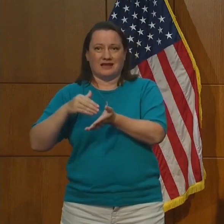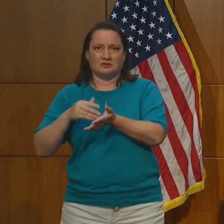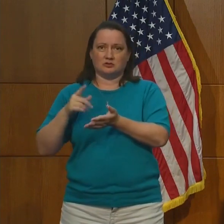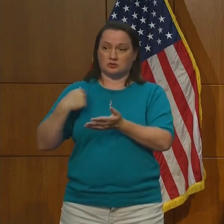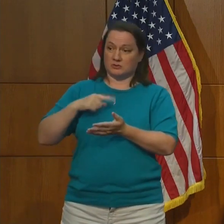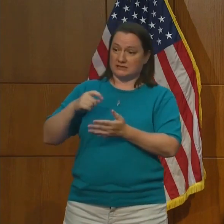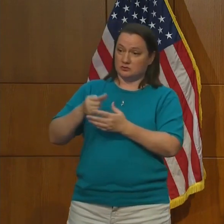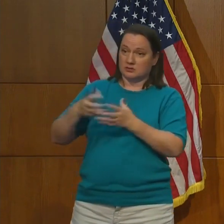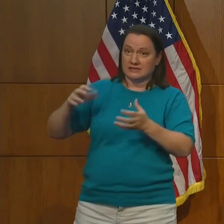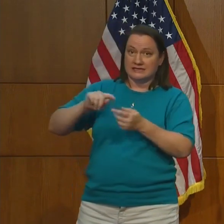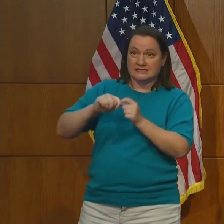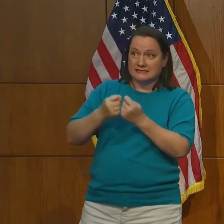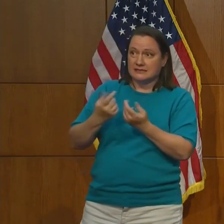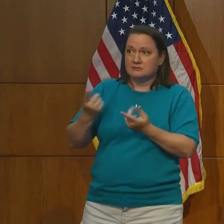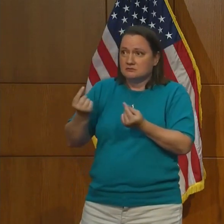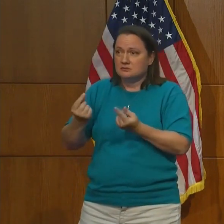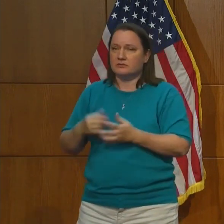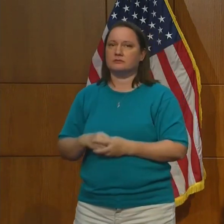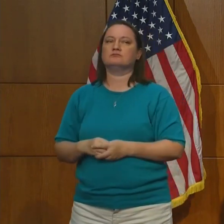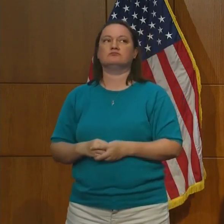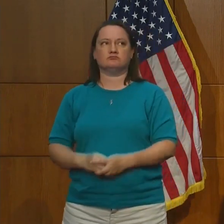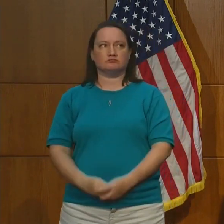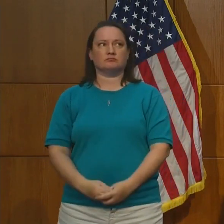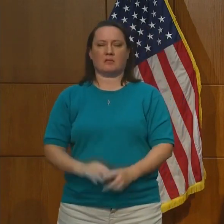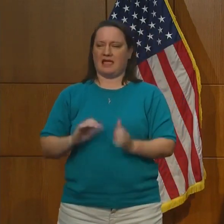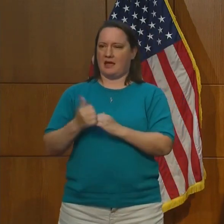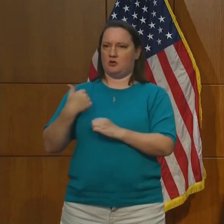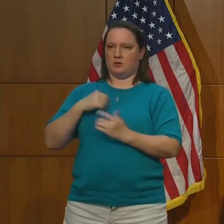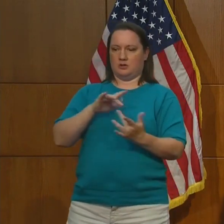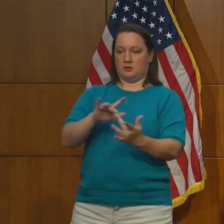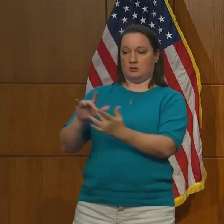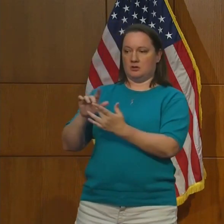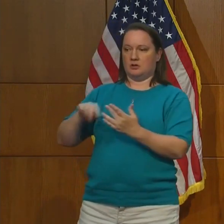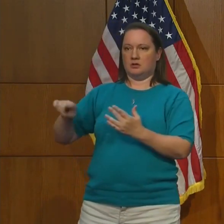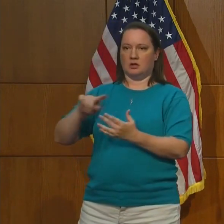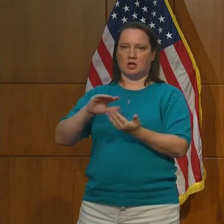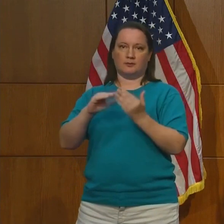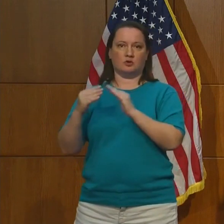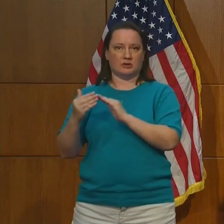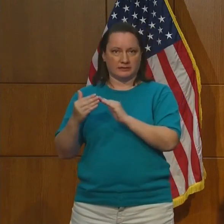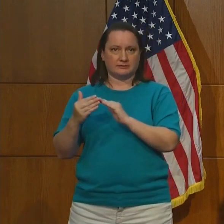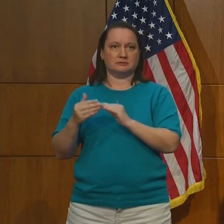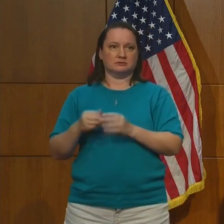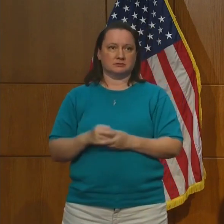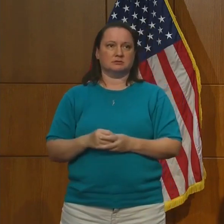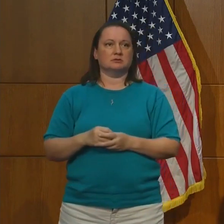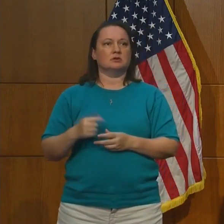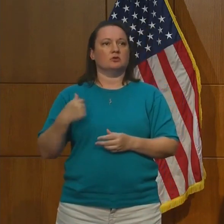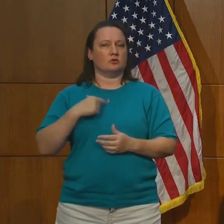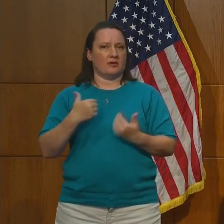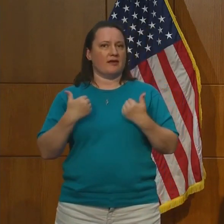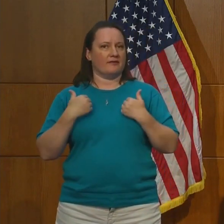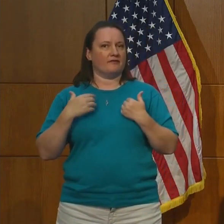PEOPLE OF COLOR WE DON'T DON'T EVEN HAVE A PRIMARY CARE DOCTOR YEAH EXPAND YOUR TEAM MORE